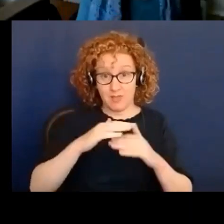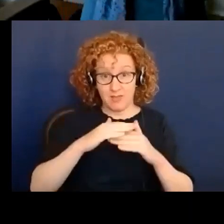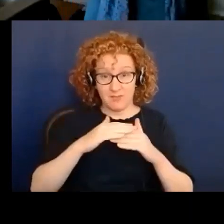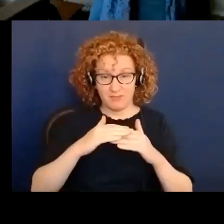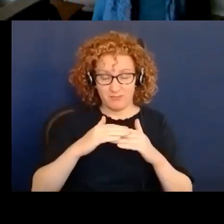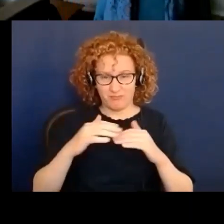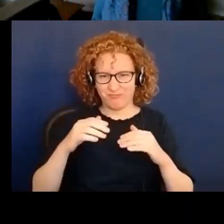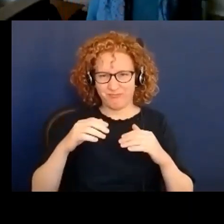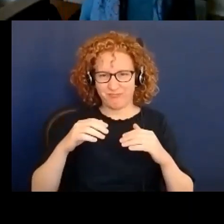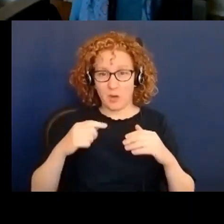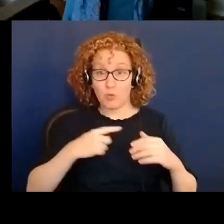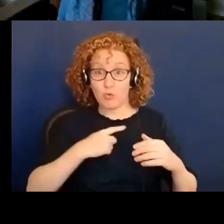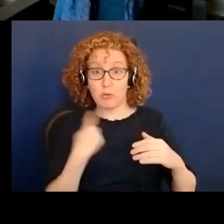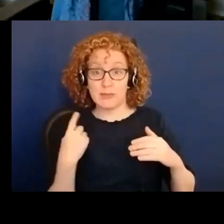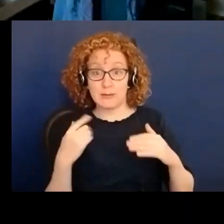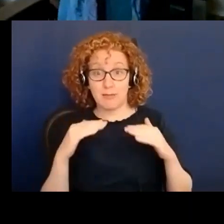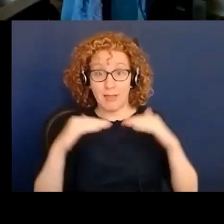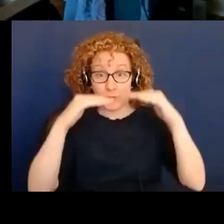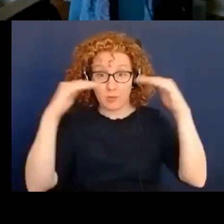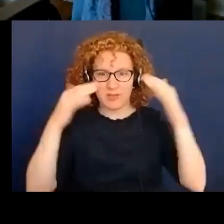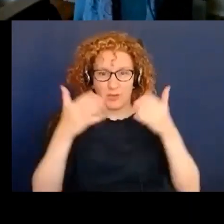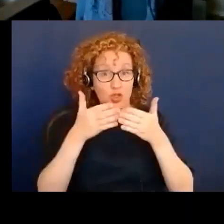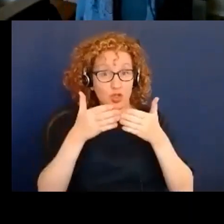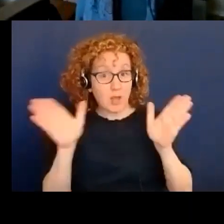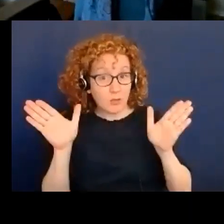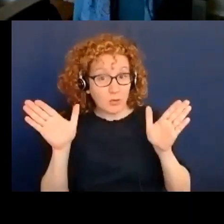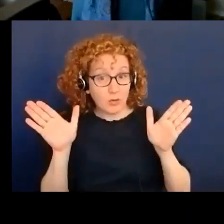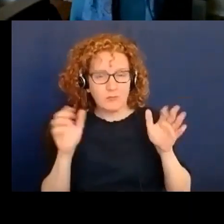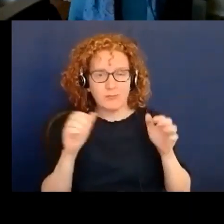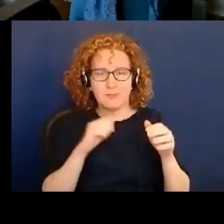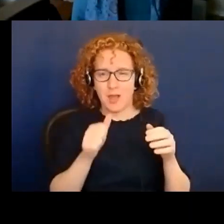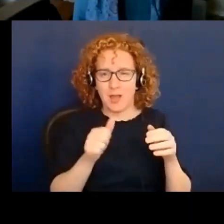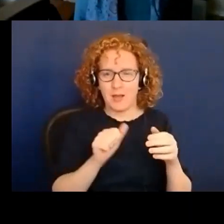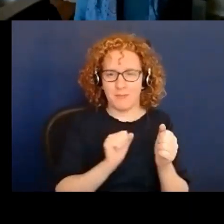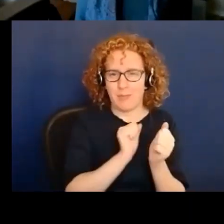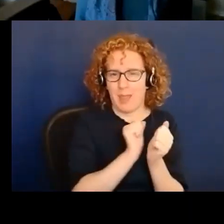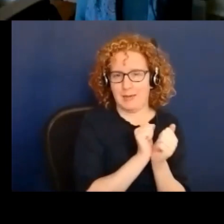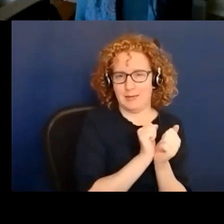necessarily meant to be binding in particular as Kalpen said so many institutions rely on these in